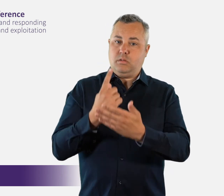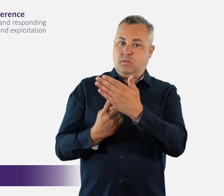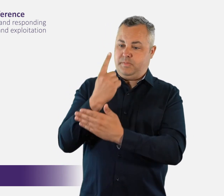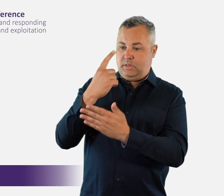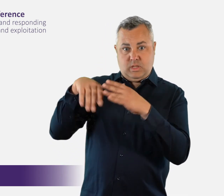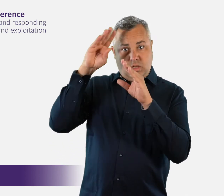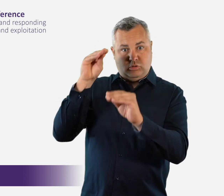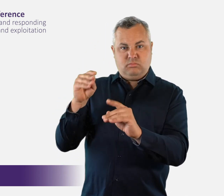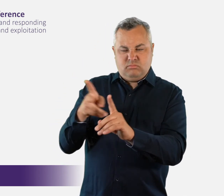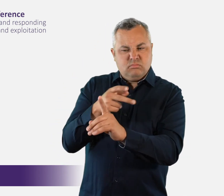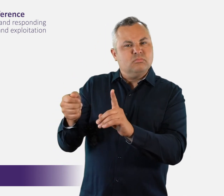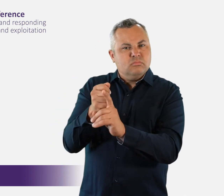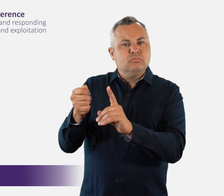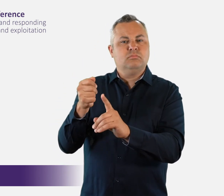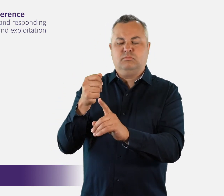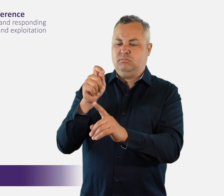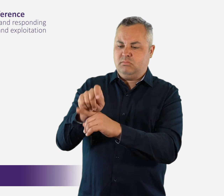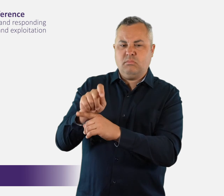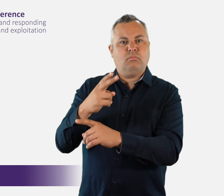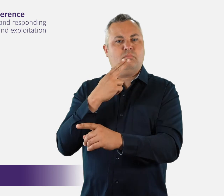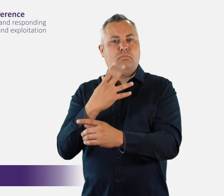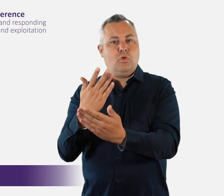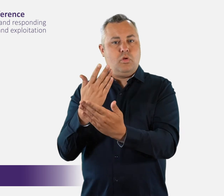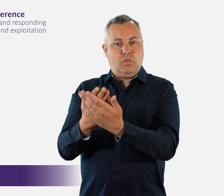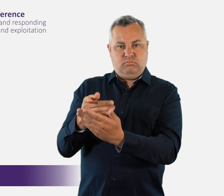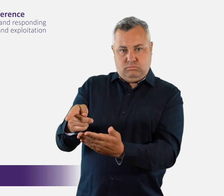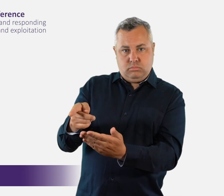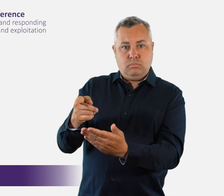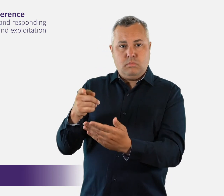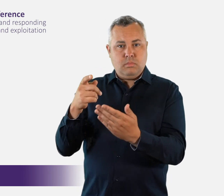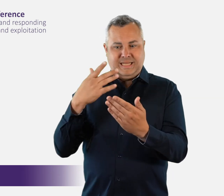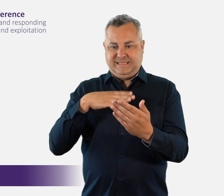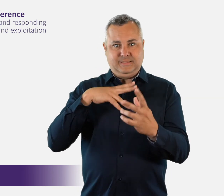What barriers or impediments are there to adequately investigating -